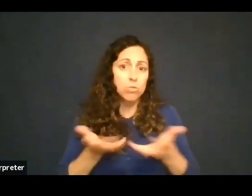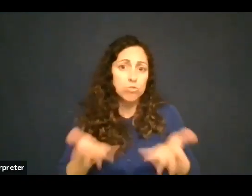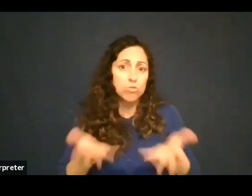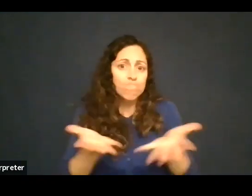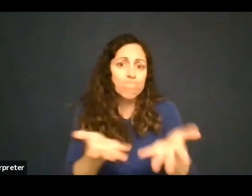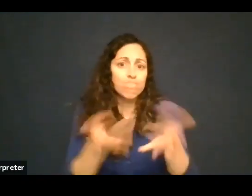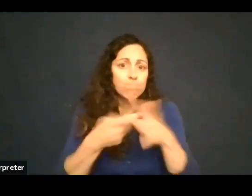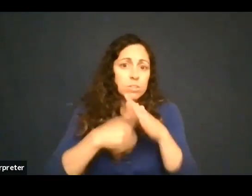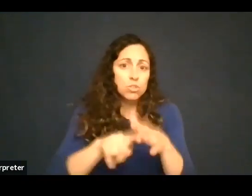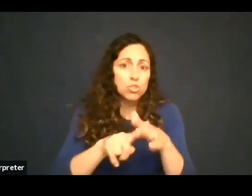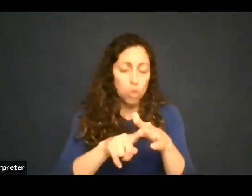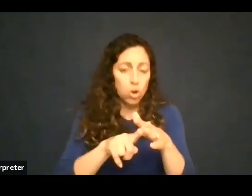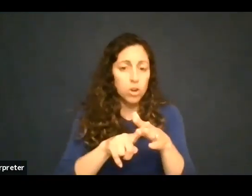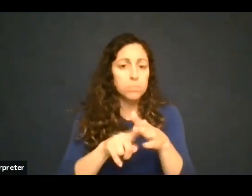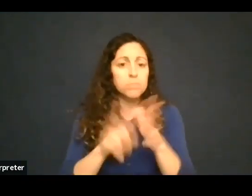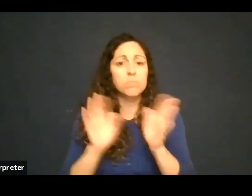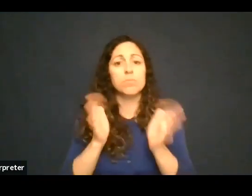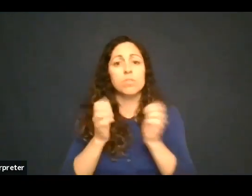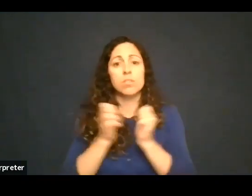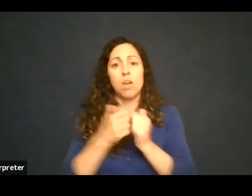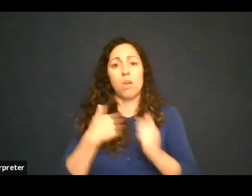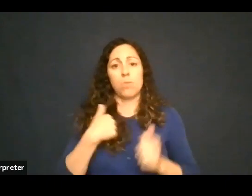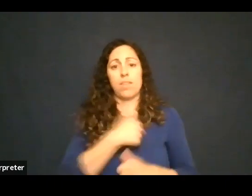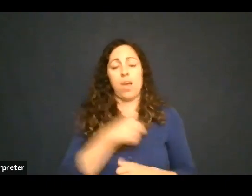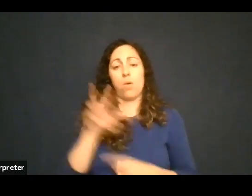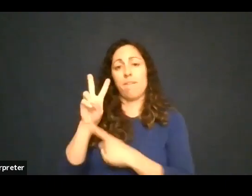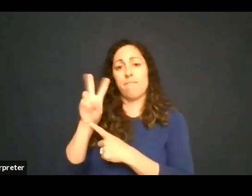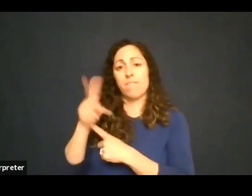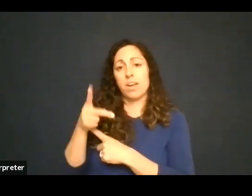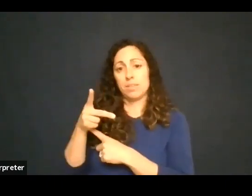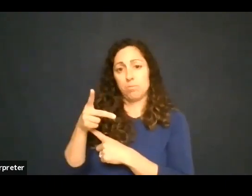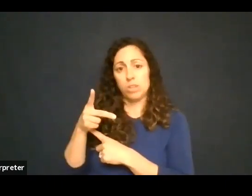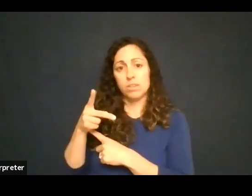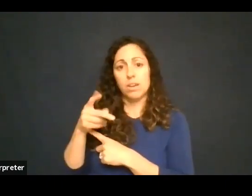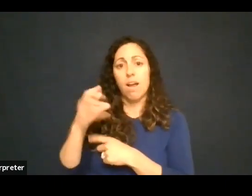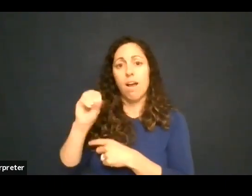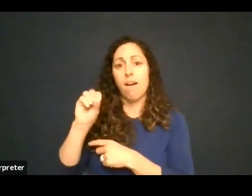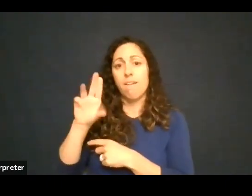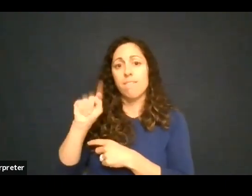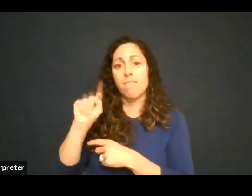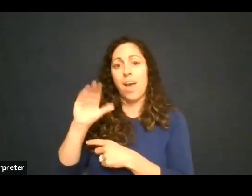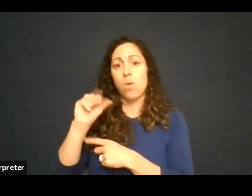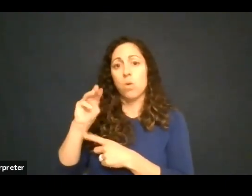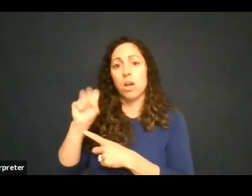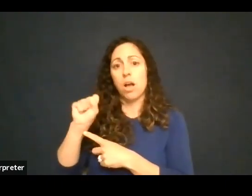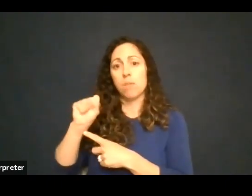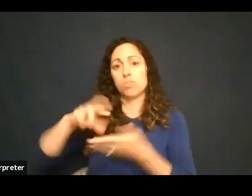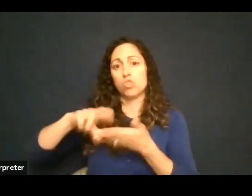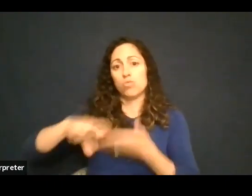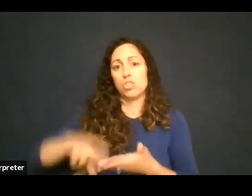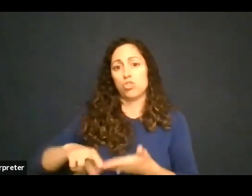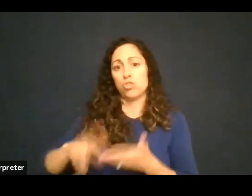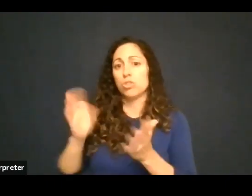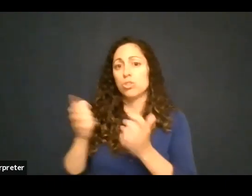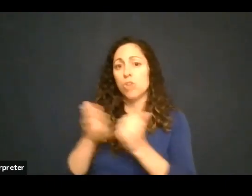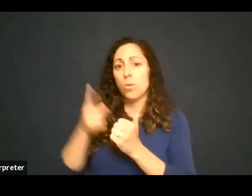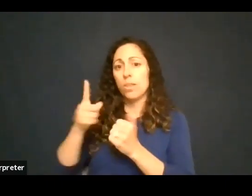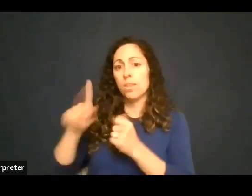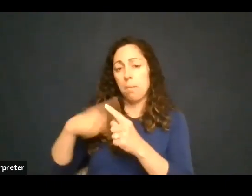president of outcomes research, Todd Durham, and talk to him about natural history studies, talk to him about the cost and the design of them,